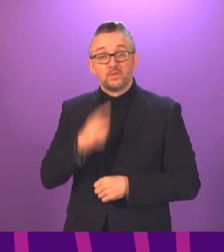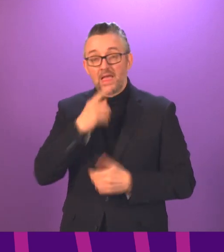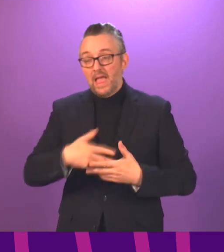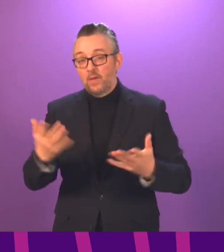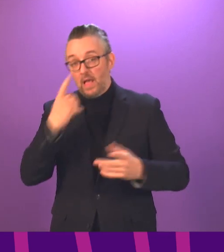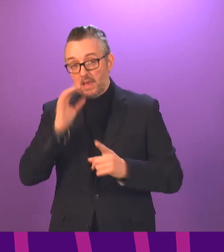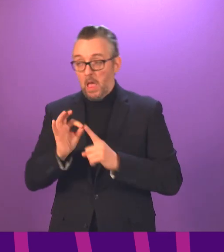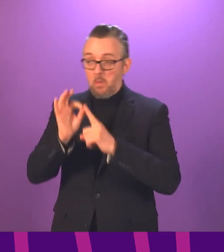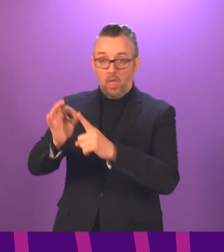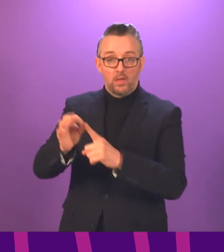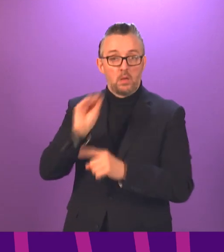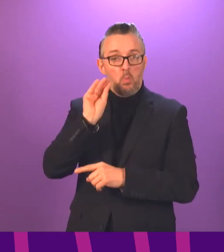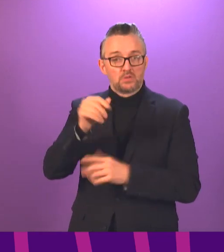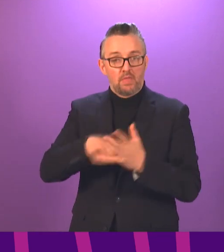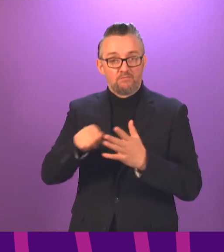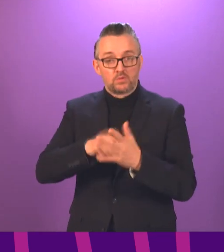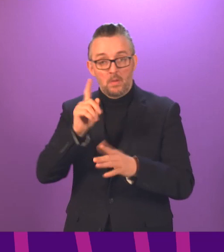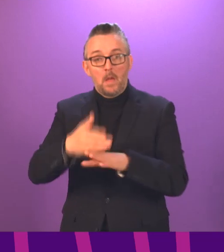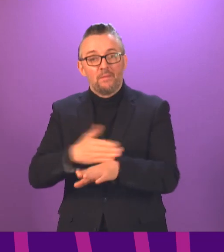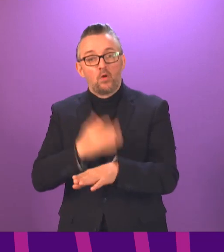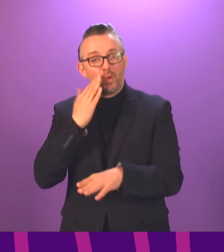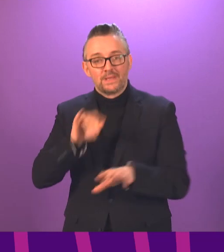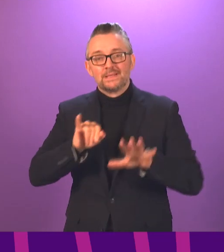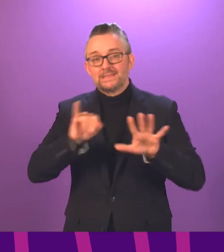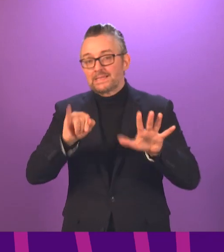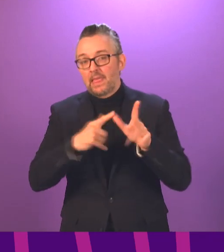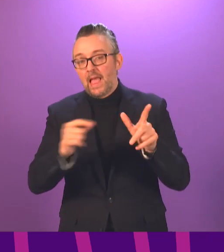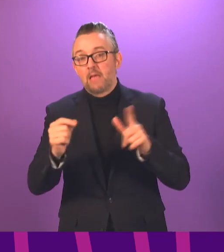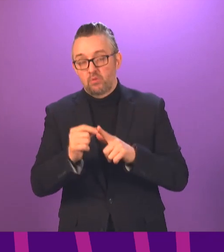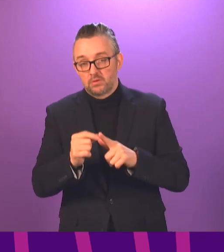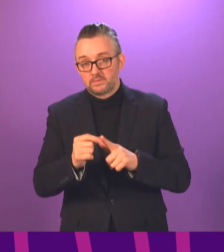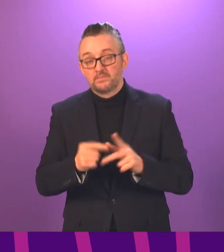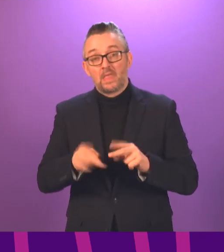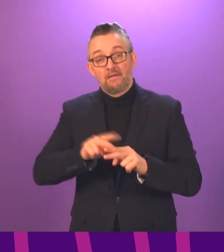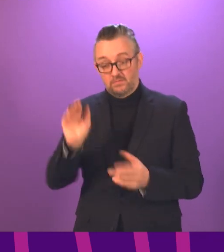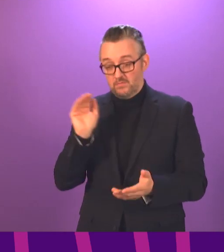for a postal vote before the 6 April deadline, and those who find themselves unable to vote in person